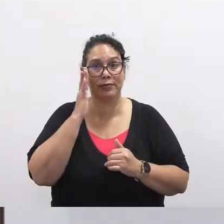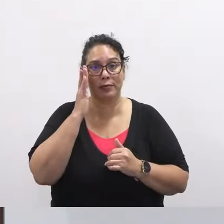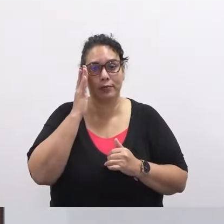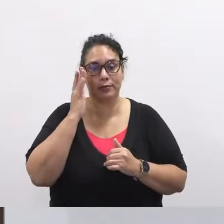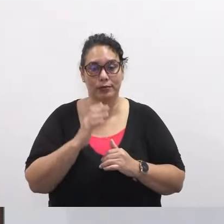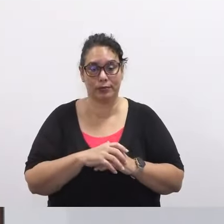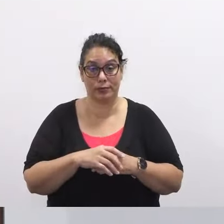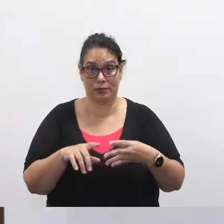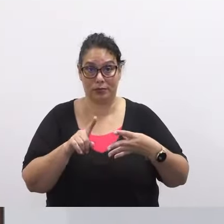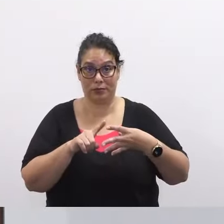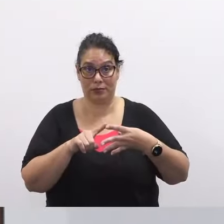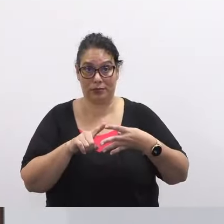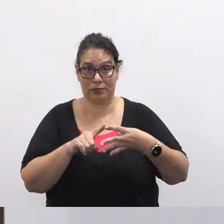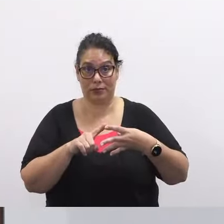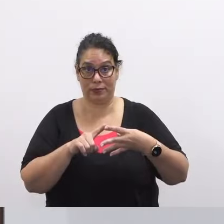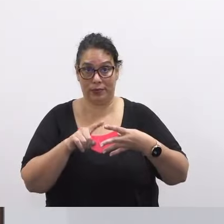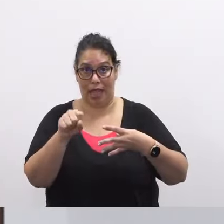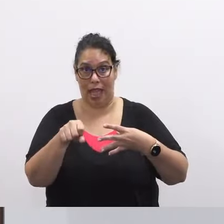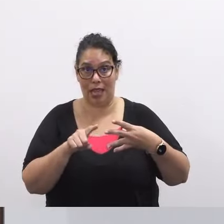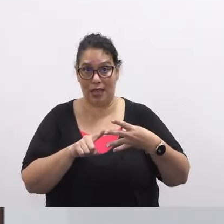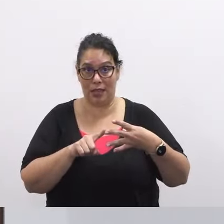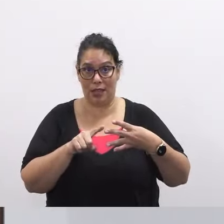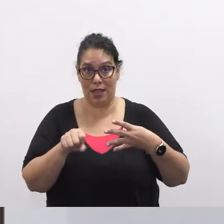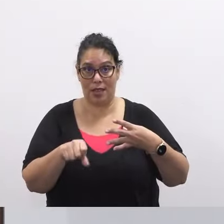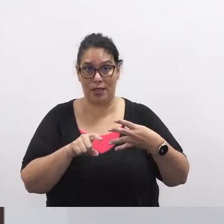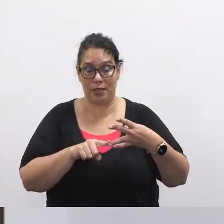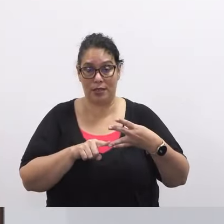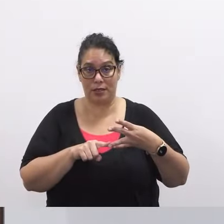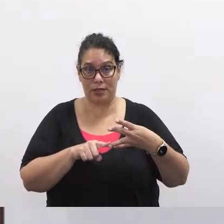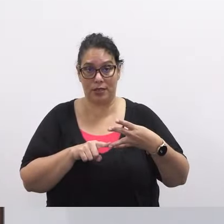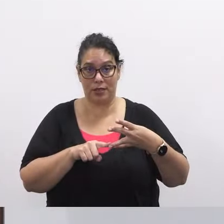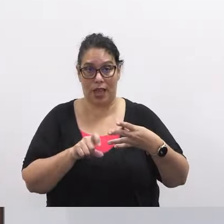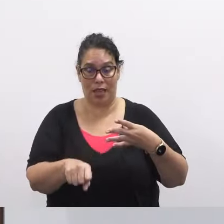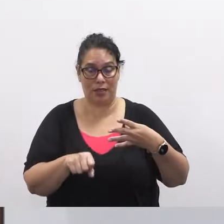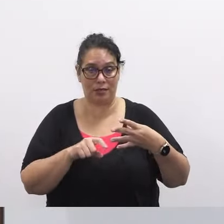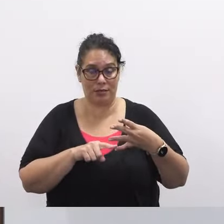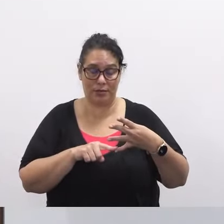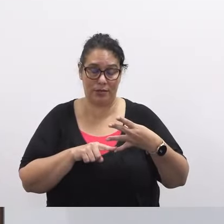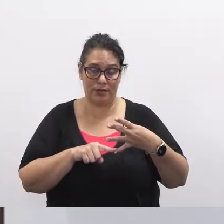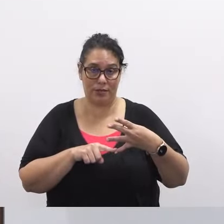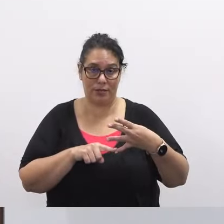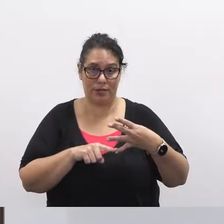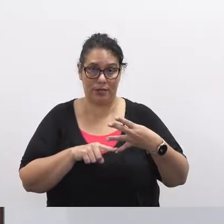Mr. Otto, how do you vote? Aye. Ms. Kerr. - Aye. Mr. Miller. - Aye. I also vote aye.